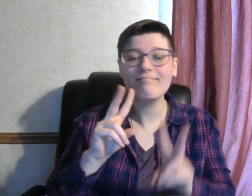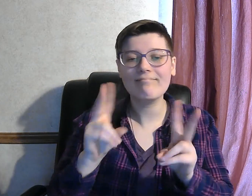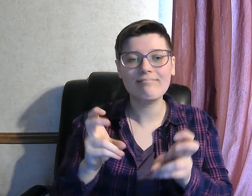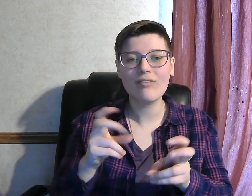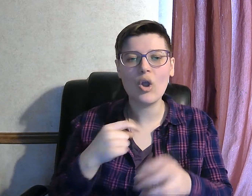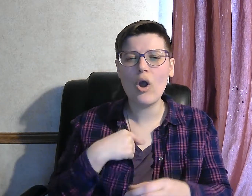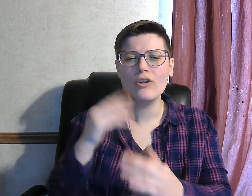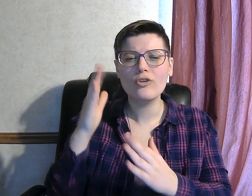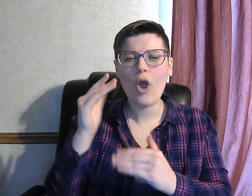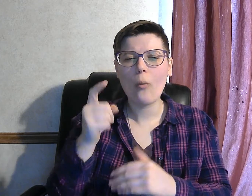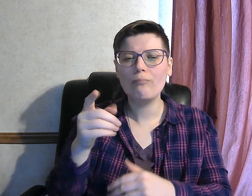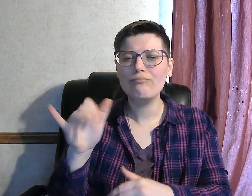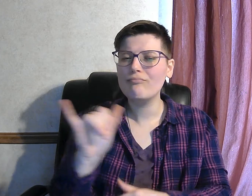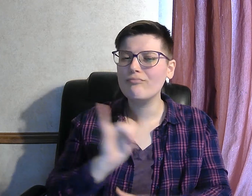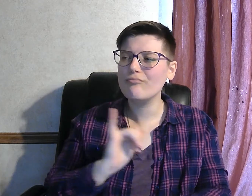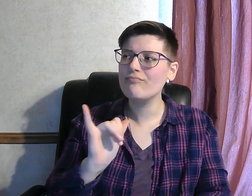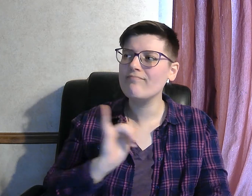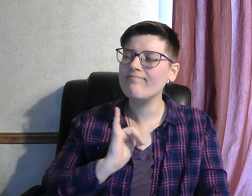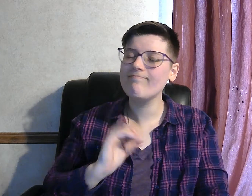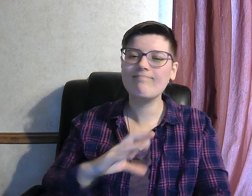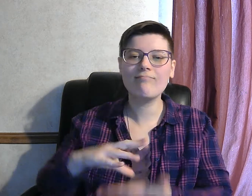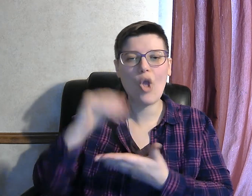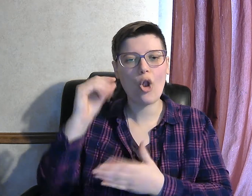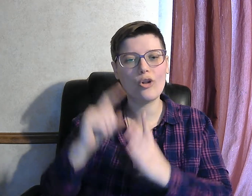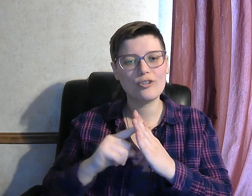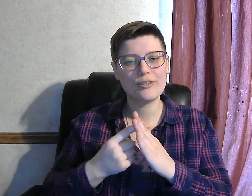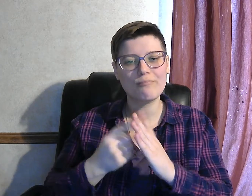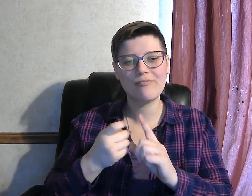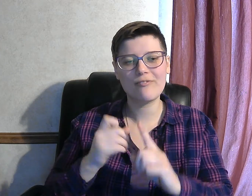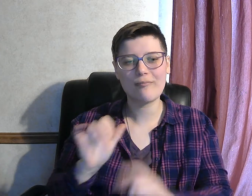That's my favorite quote. I hope you can learn something from it too.